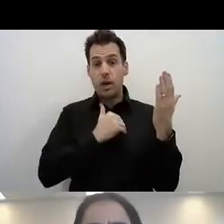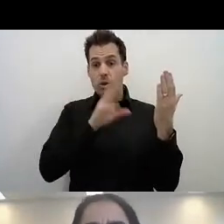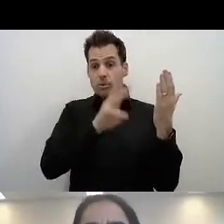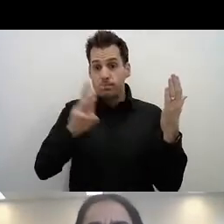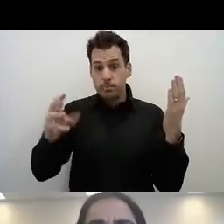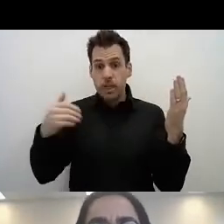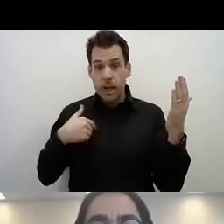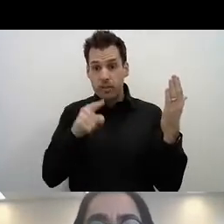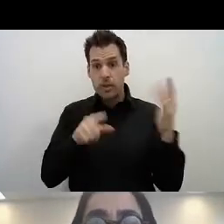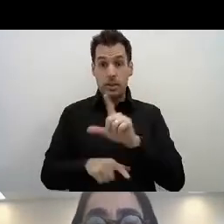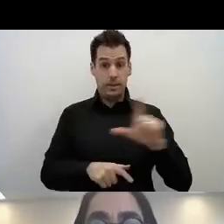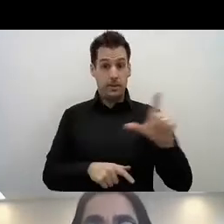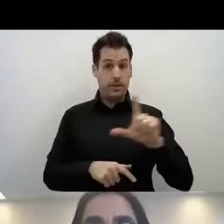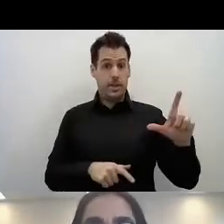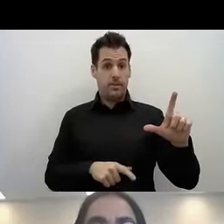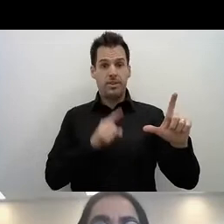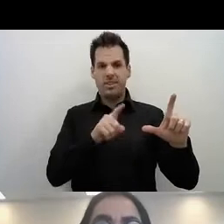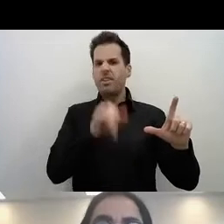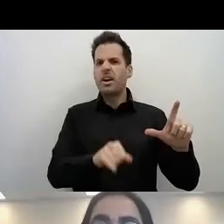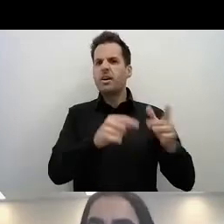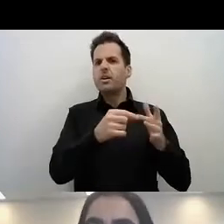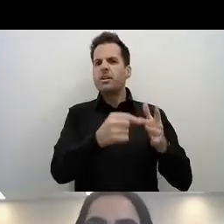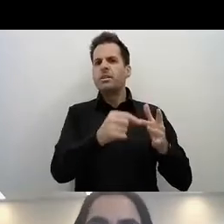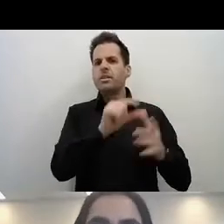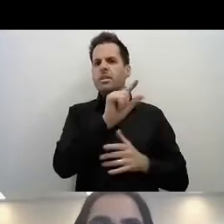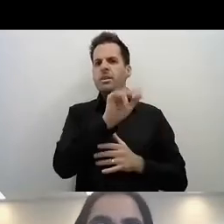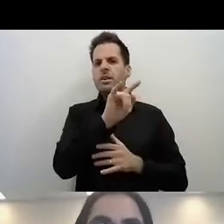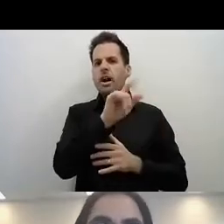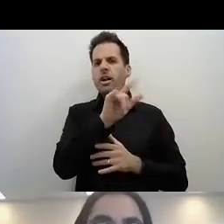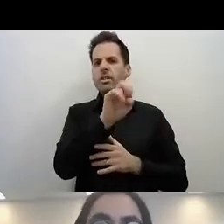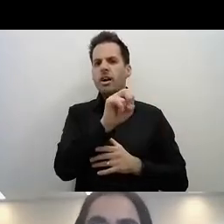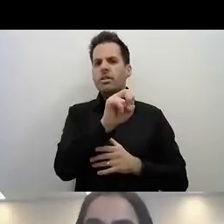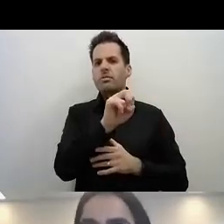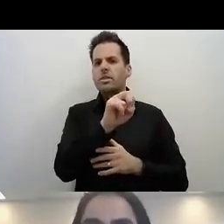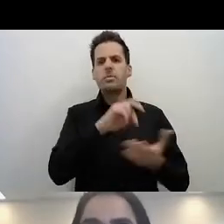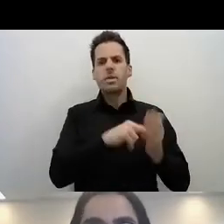left hand side you'll see our guideline on discrimination against persons with disabilities